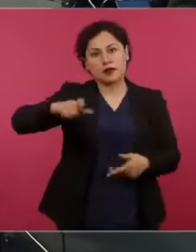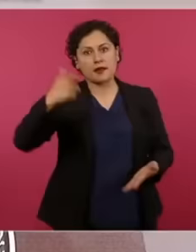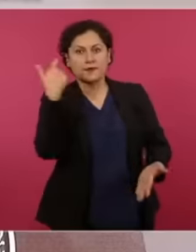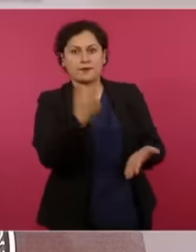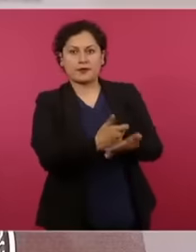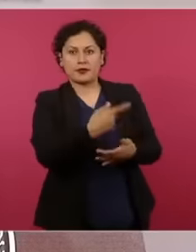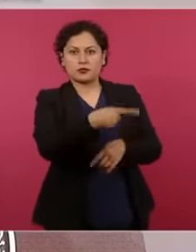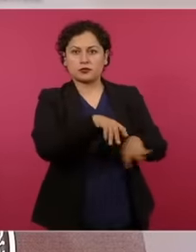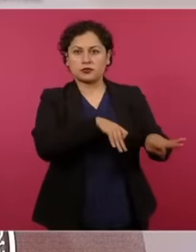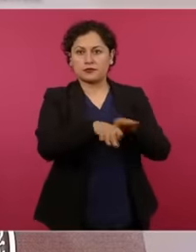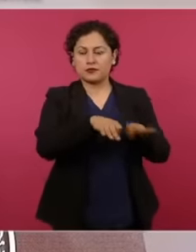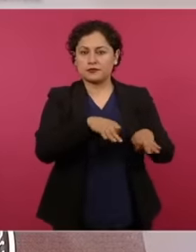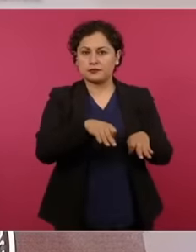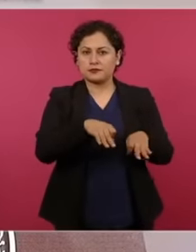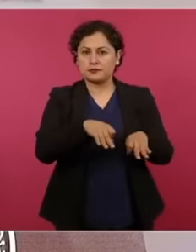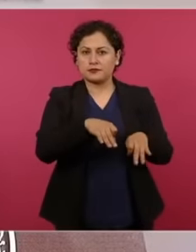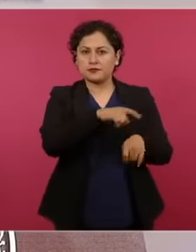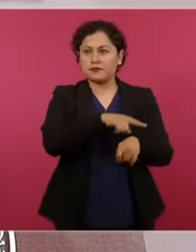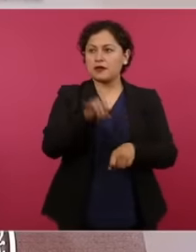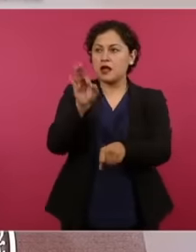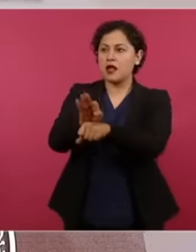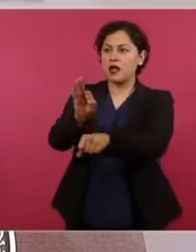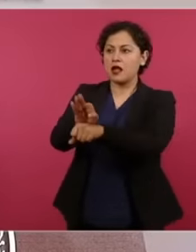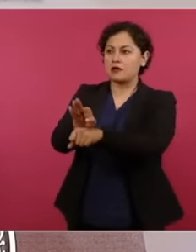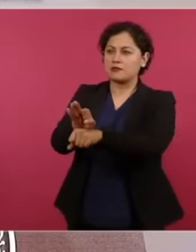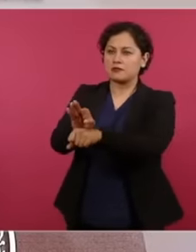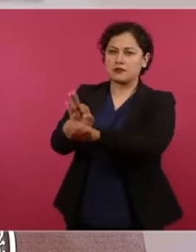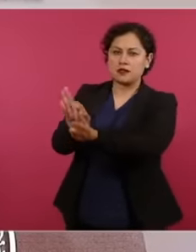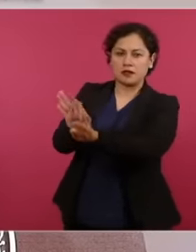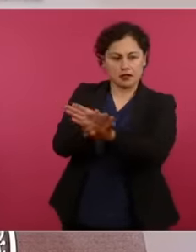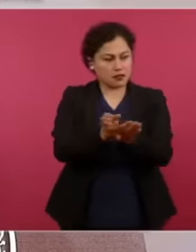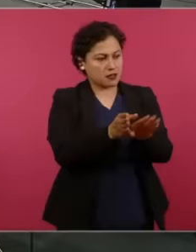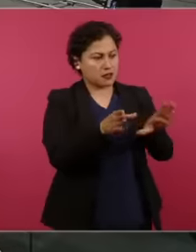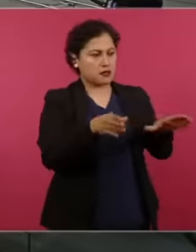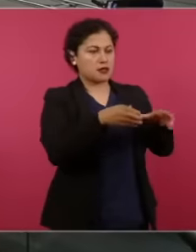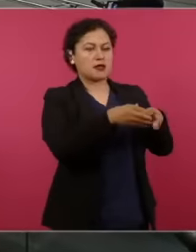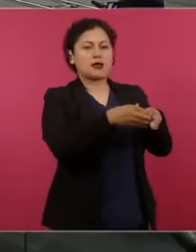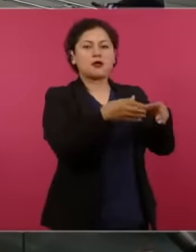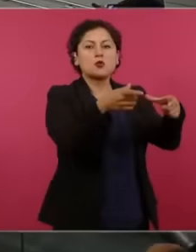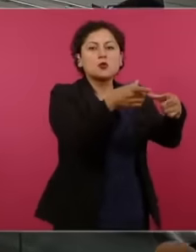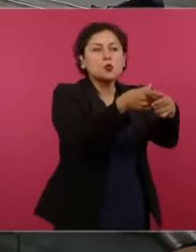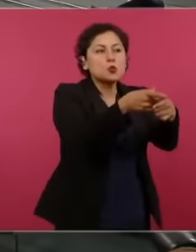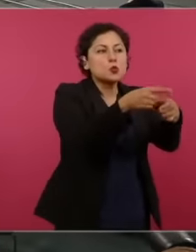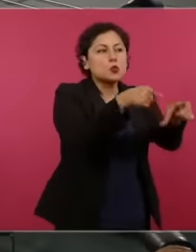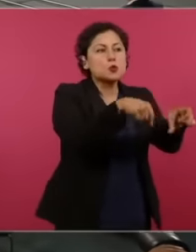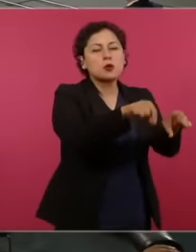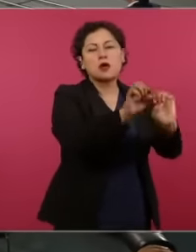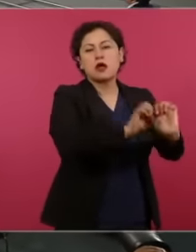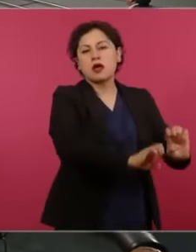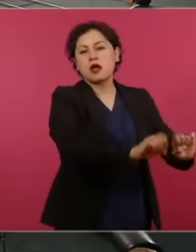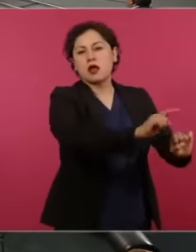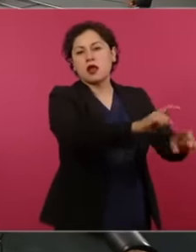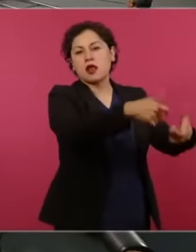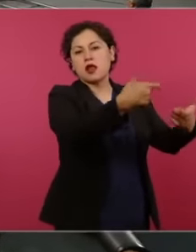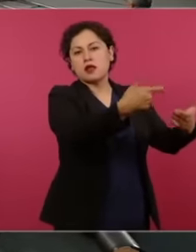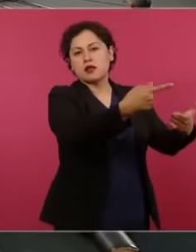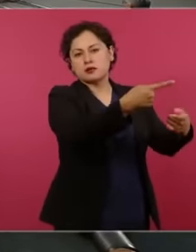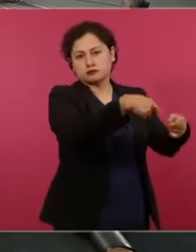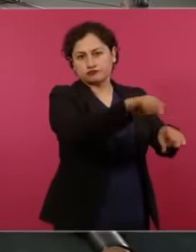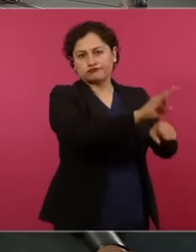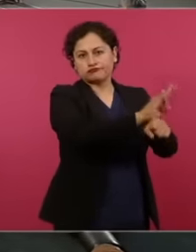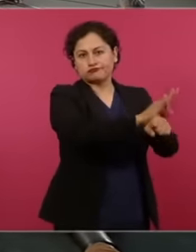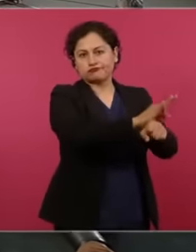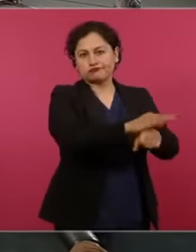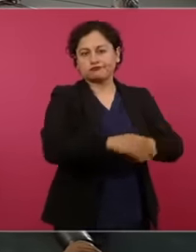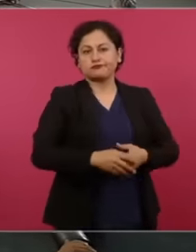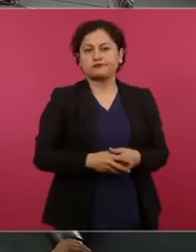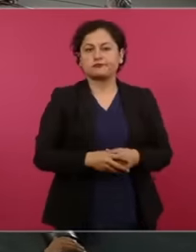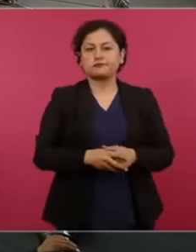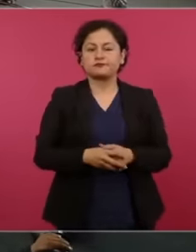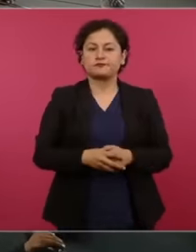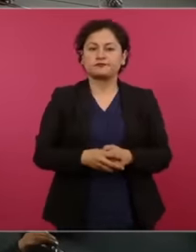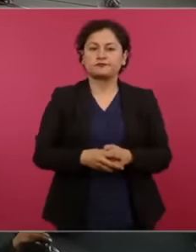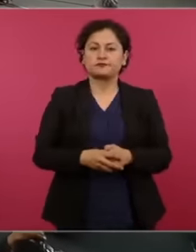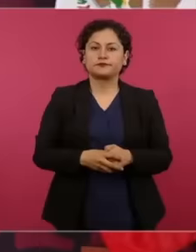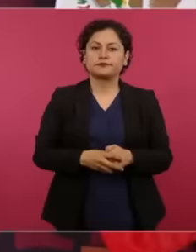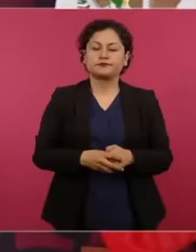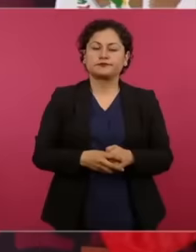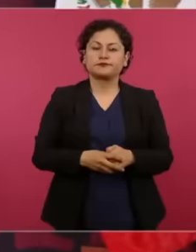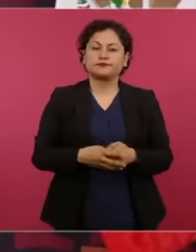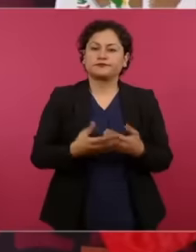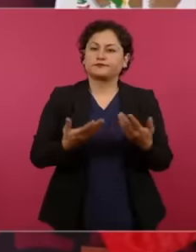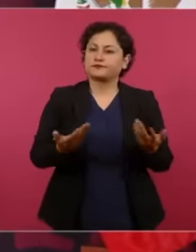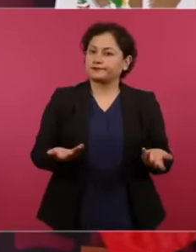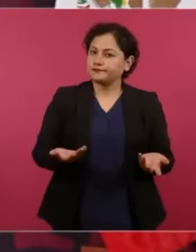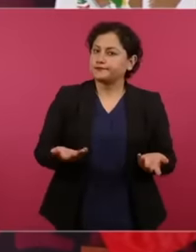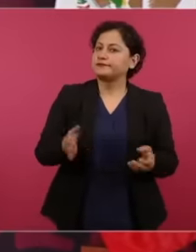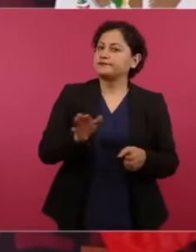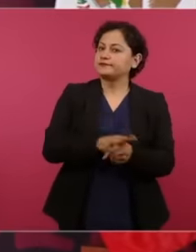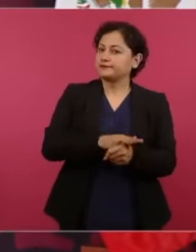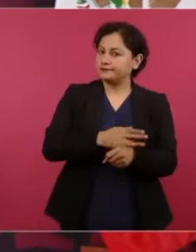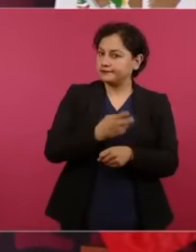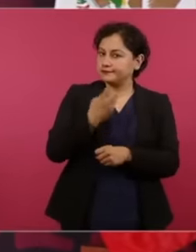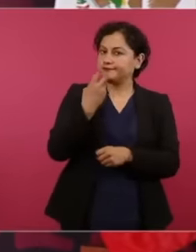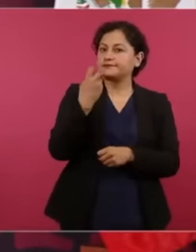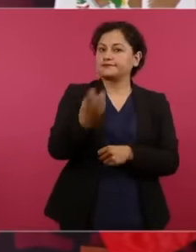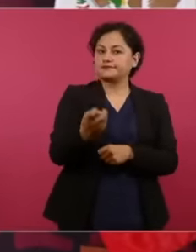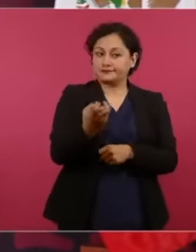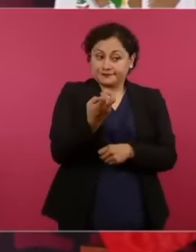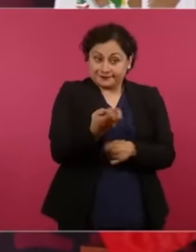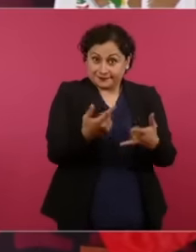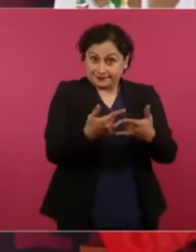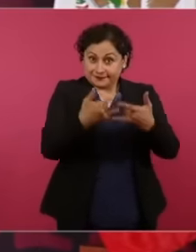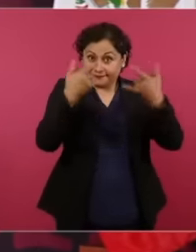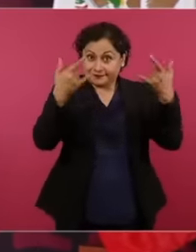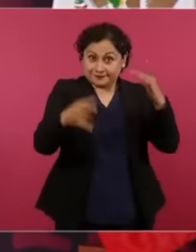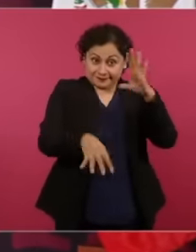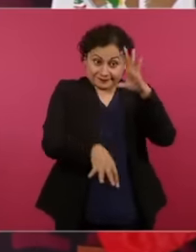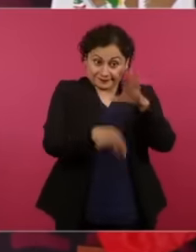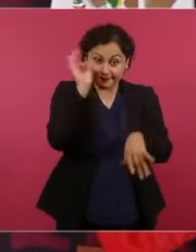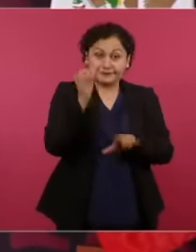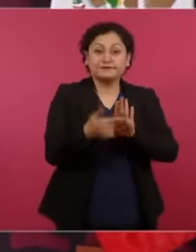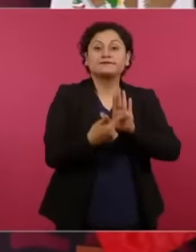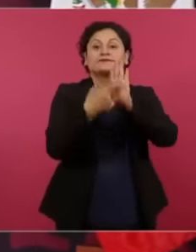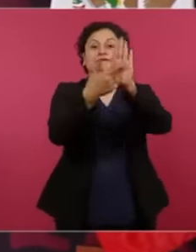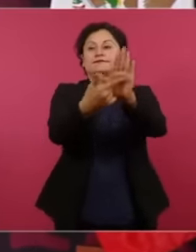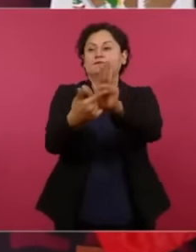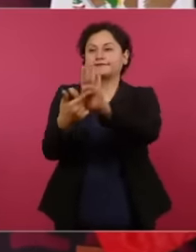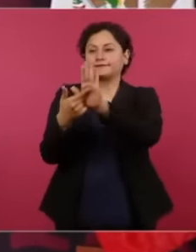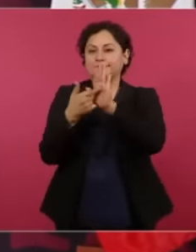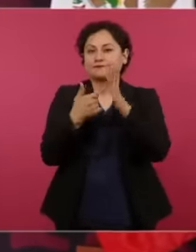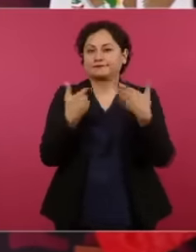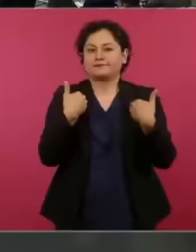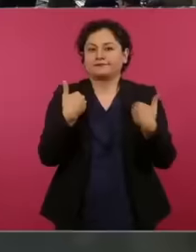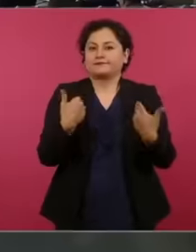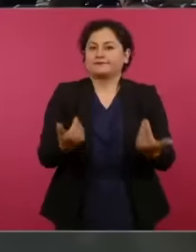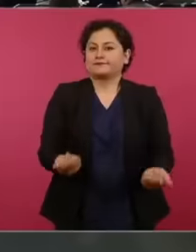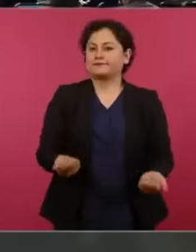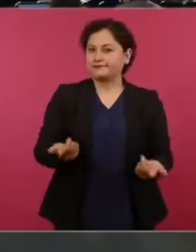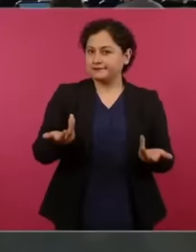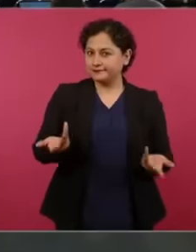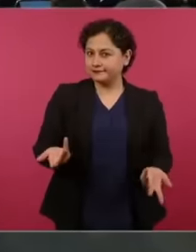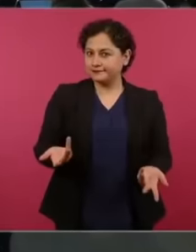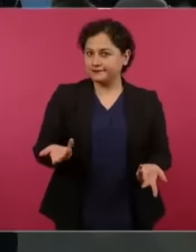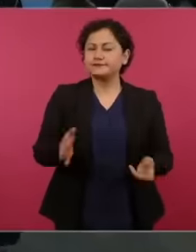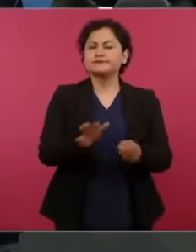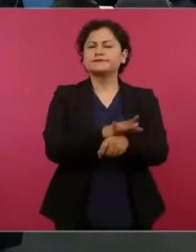elites that is why it is very good that this matter has been aired to see how if